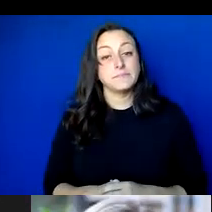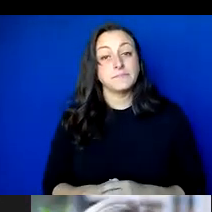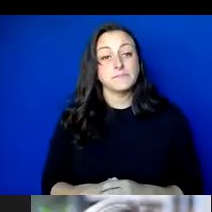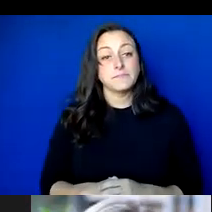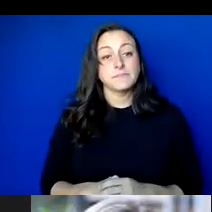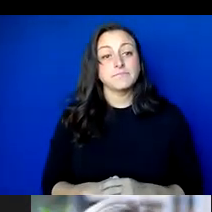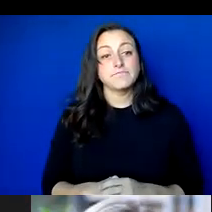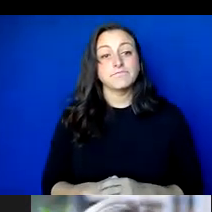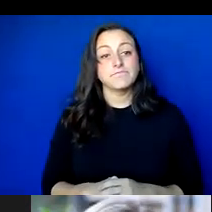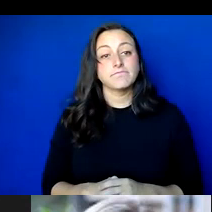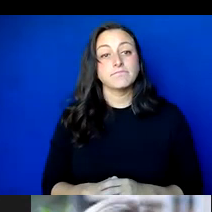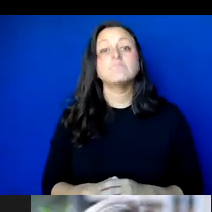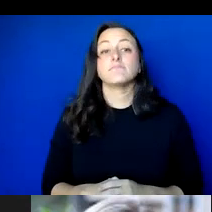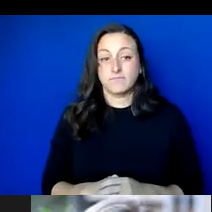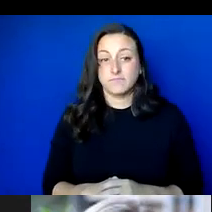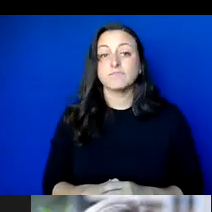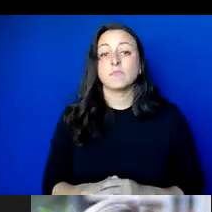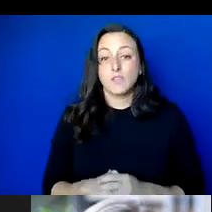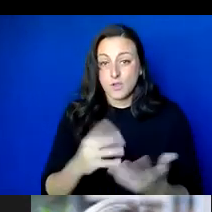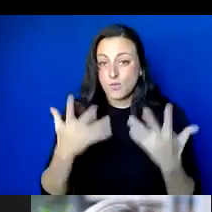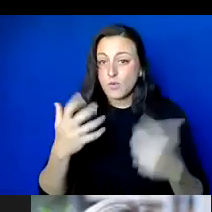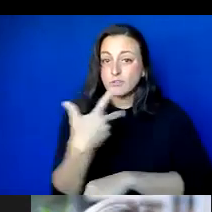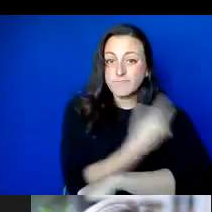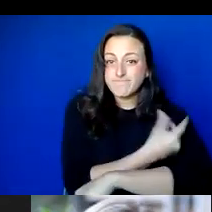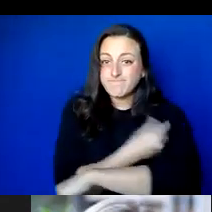So with a clear path toward inoculating our 70 and older population,